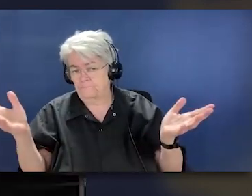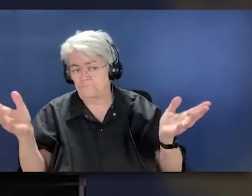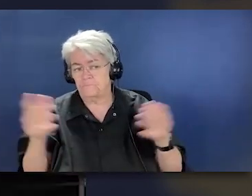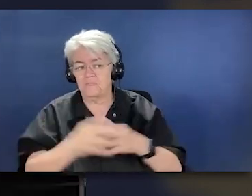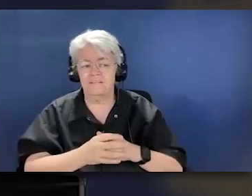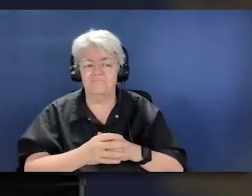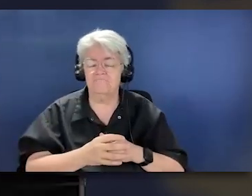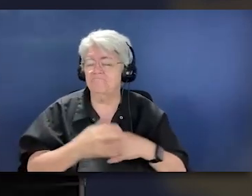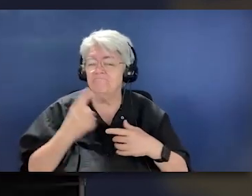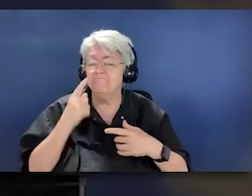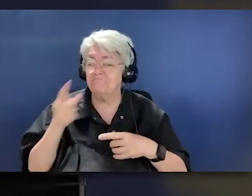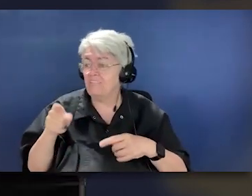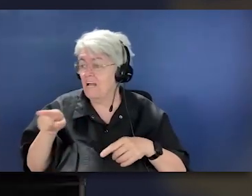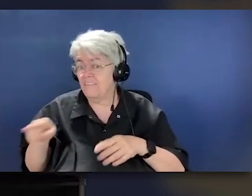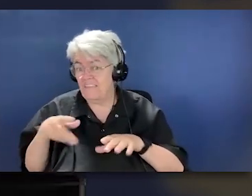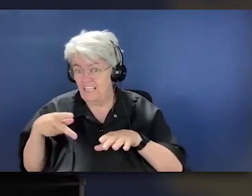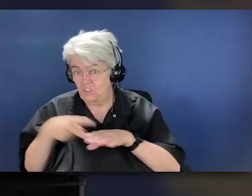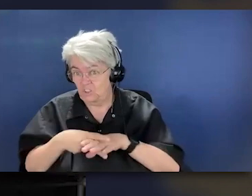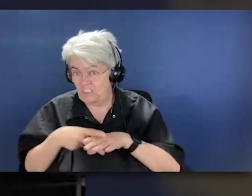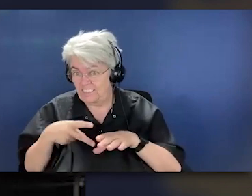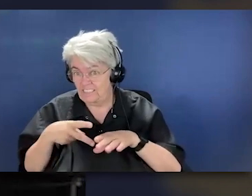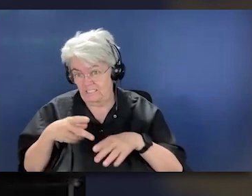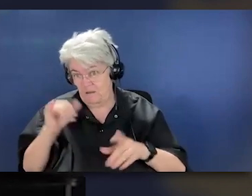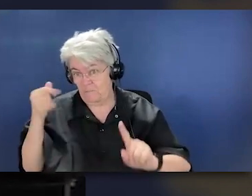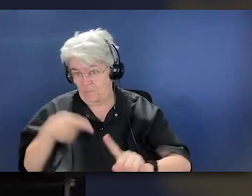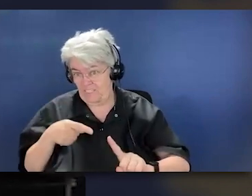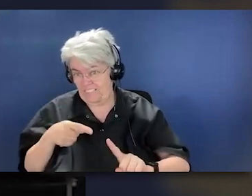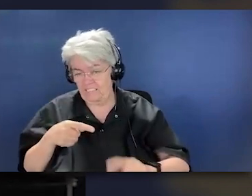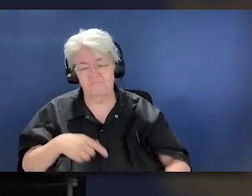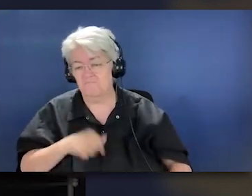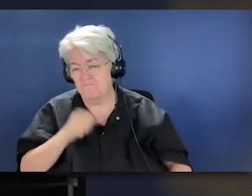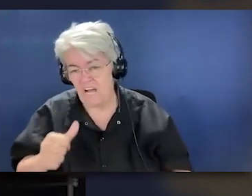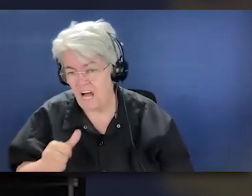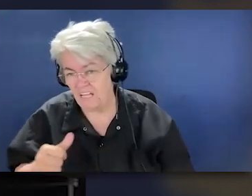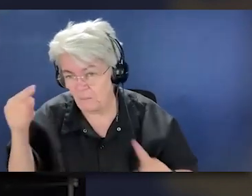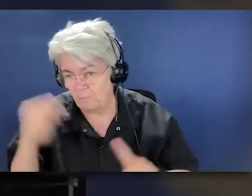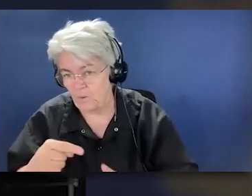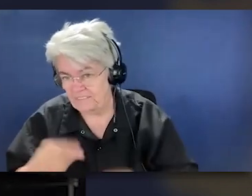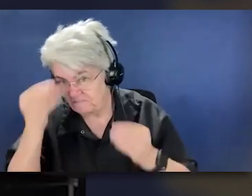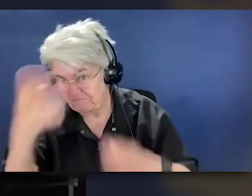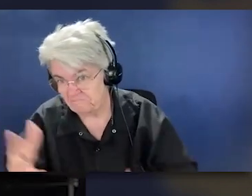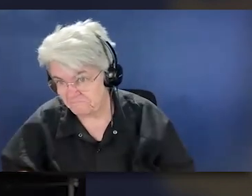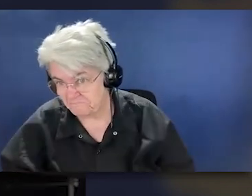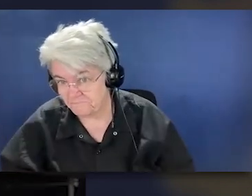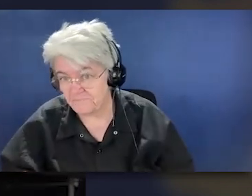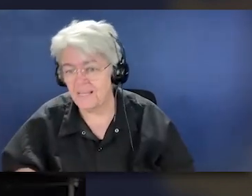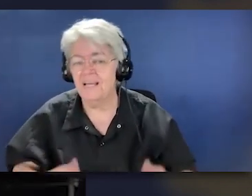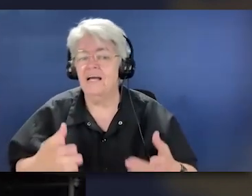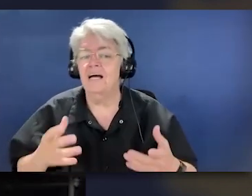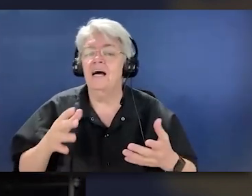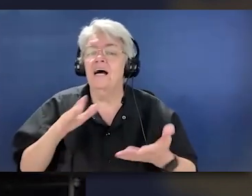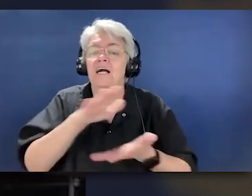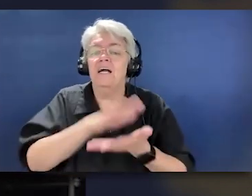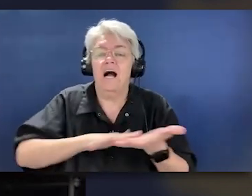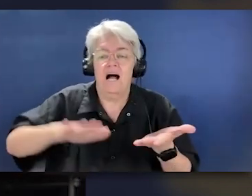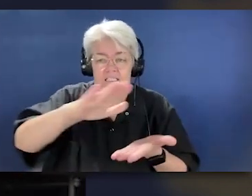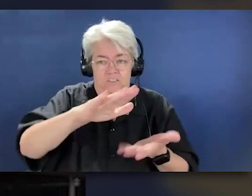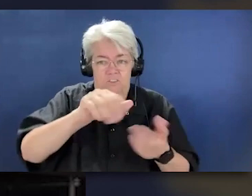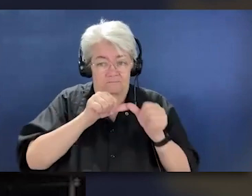are cheating is our big concern. I think what happens to higher education, and if we continue